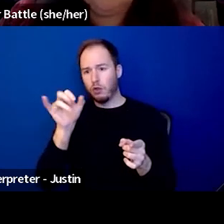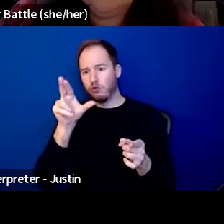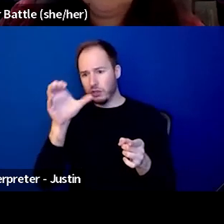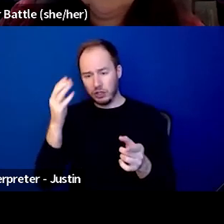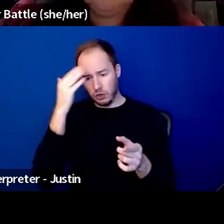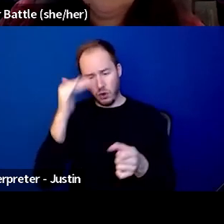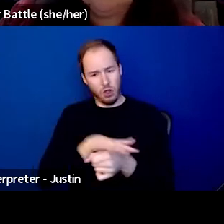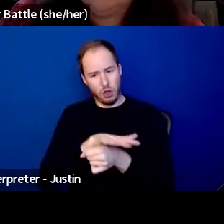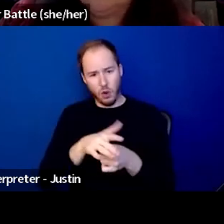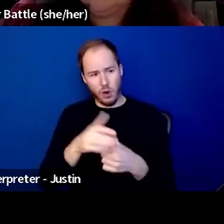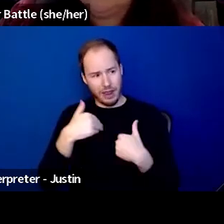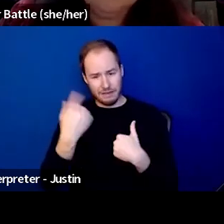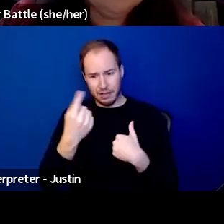there may be something else that you all are doing.